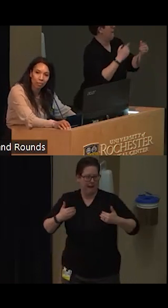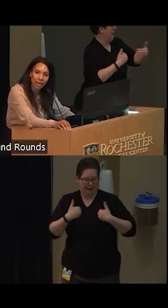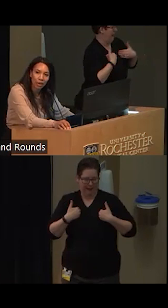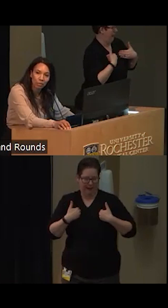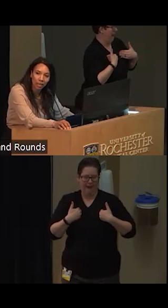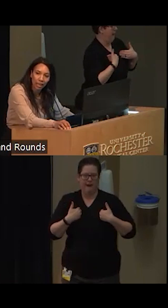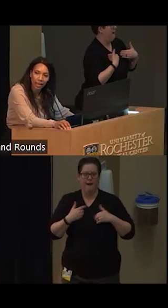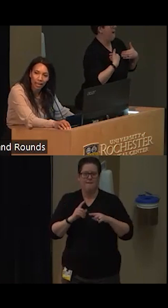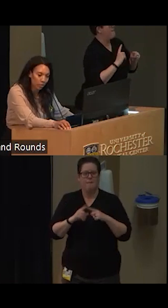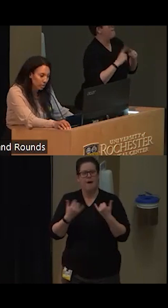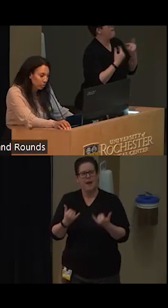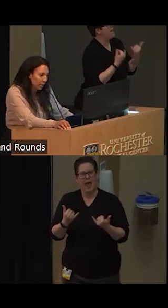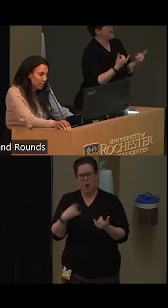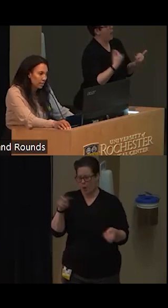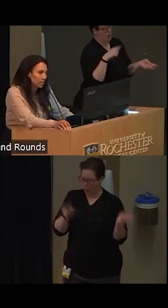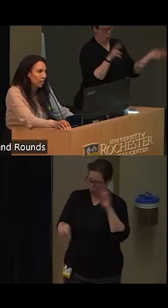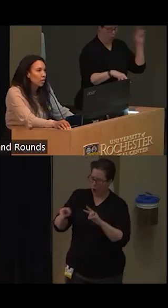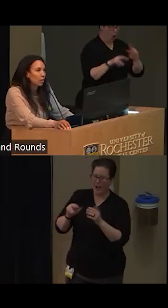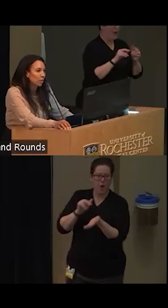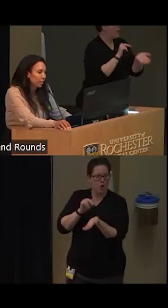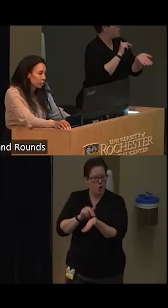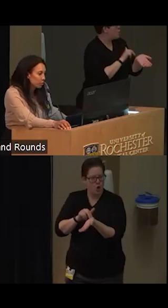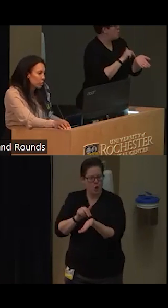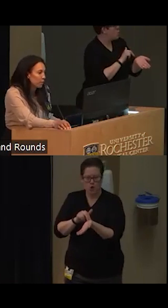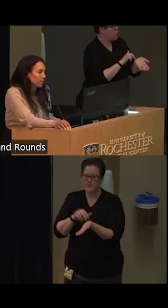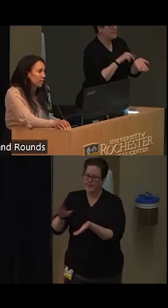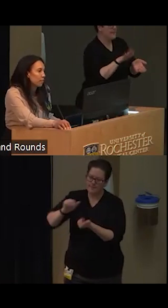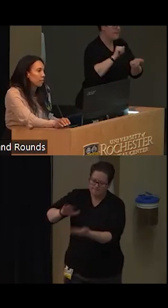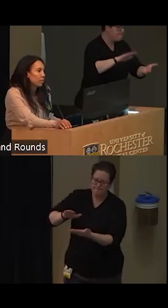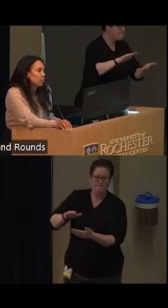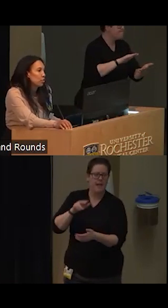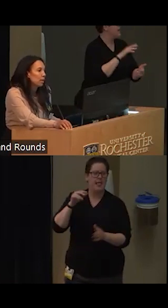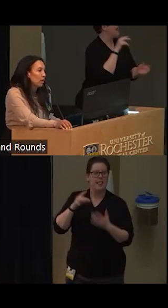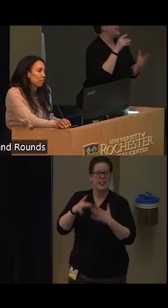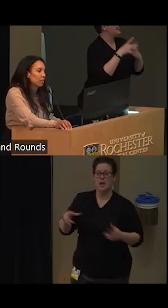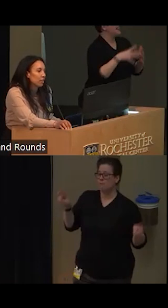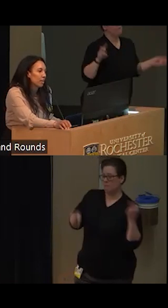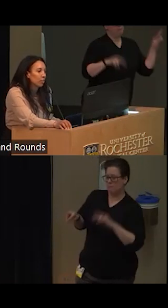out but now looking at nursing practice from a leadership perspective do we offer a safe